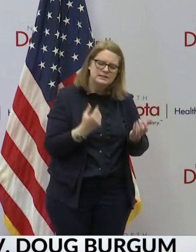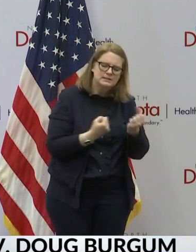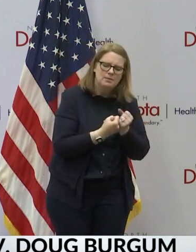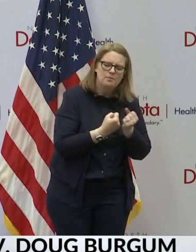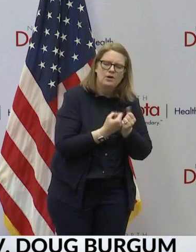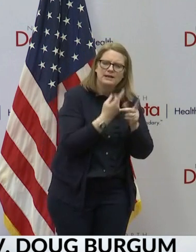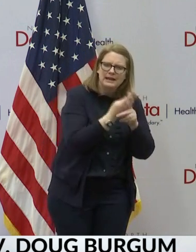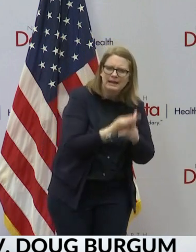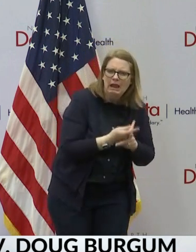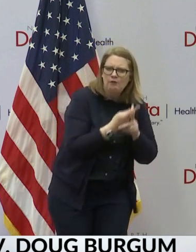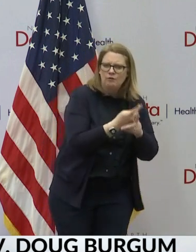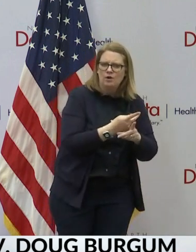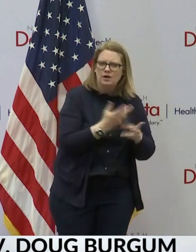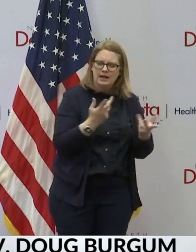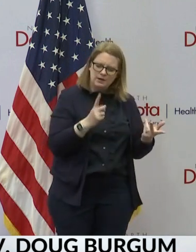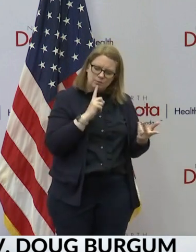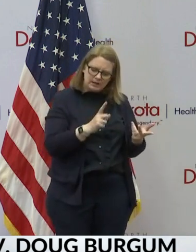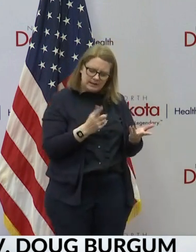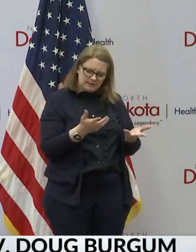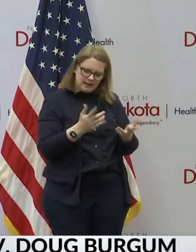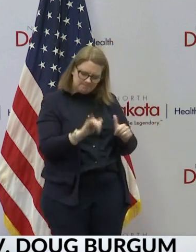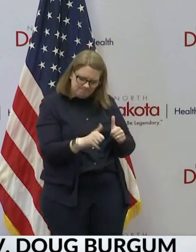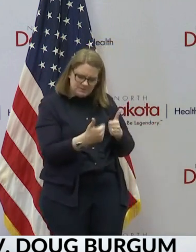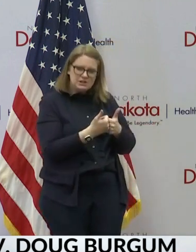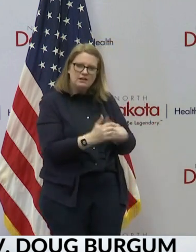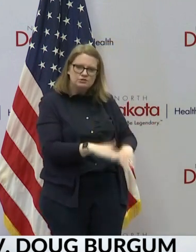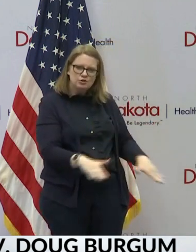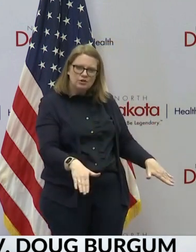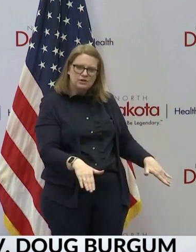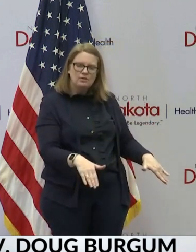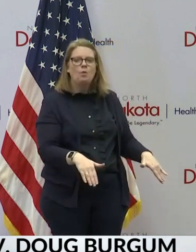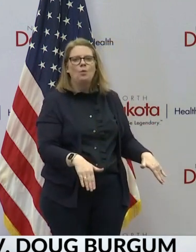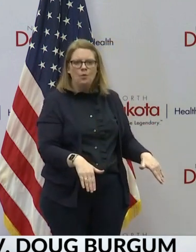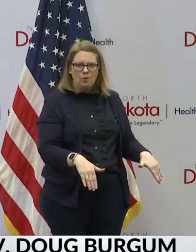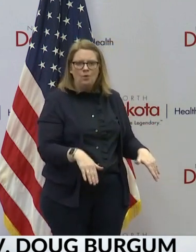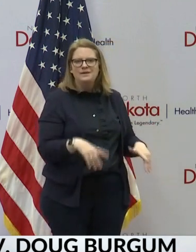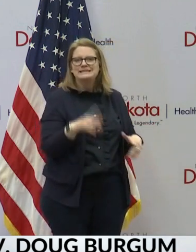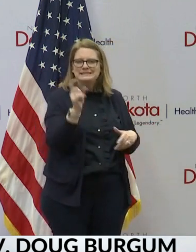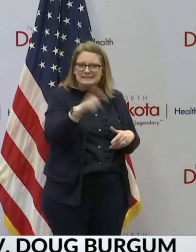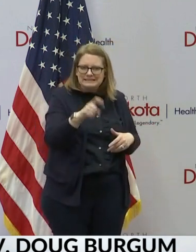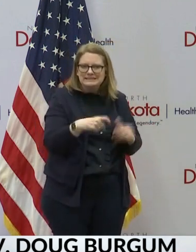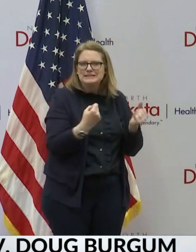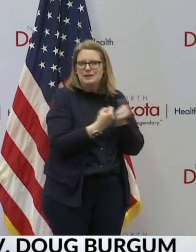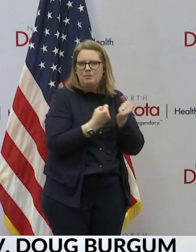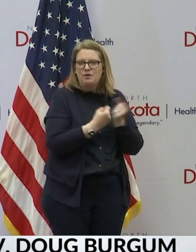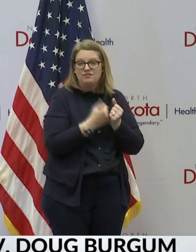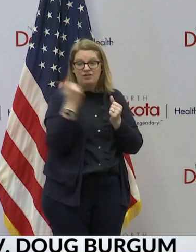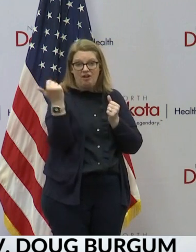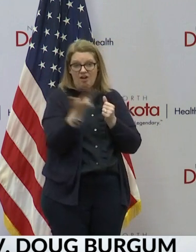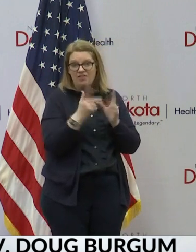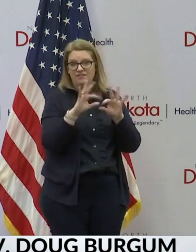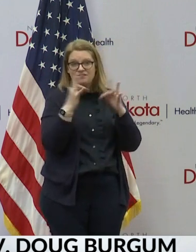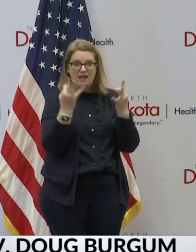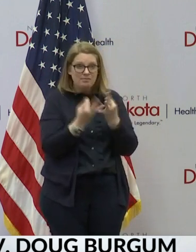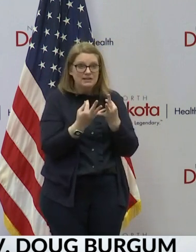PROVIDERS, SO I HAVE TO EXPRESS MY GRATITUDE FOR PROFESSIONAL AND DEDICATED CHILD CARE PROVIDERS THAT NURTURE, CARE FOR AND CHALLENGE OUR CHILDREN,